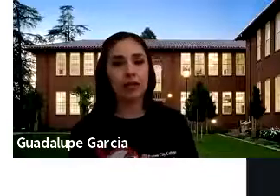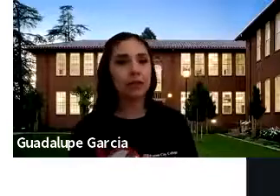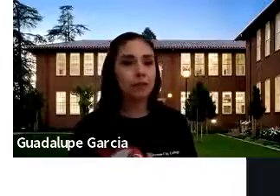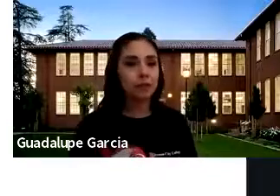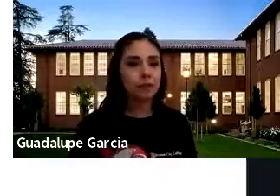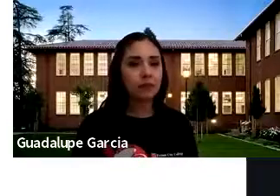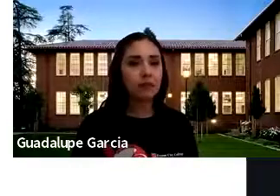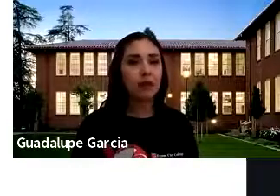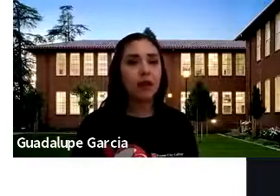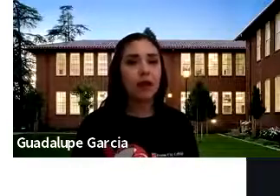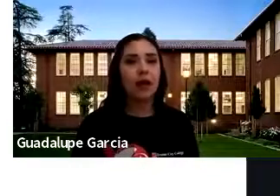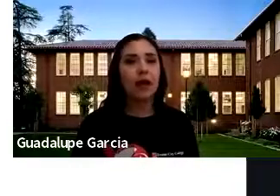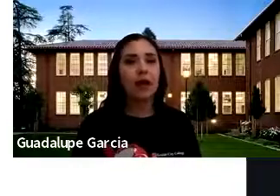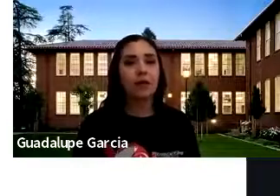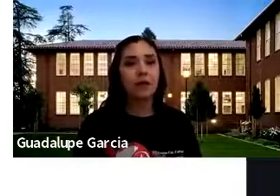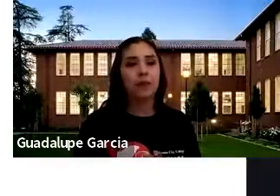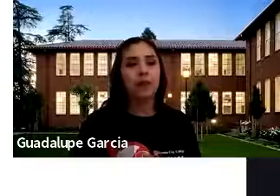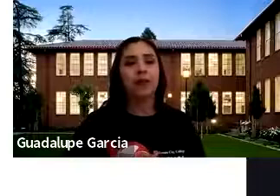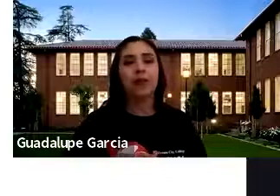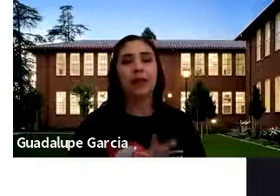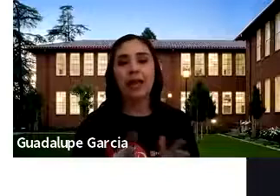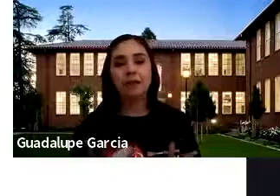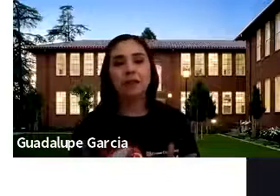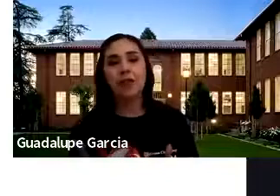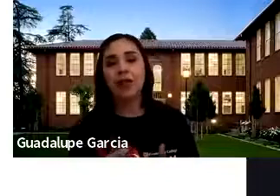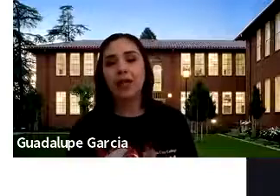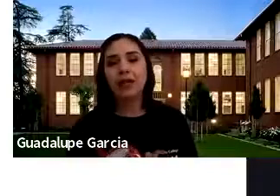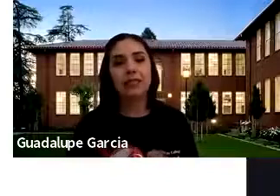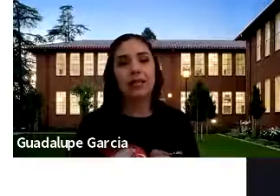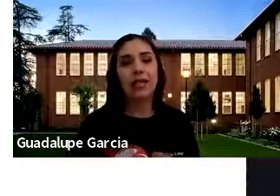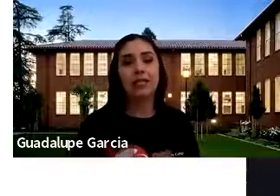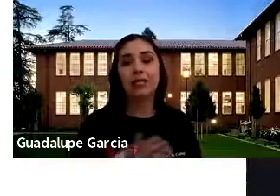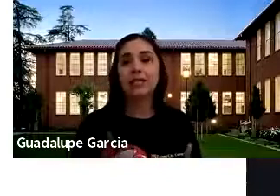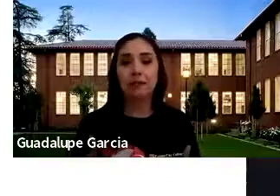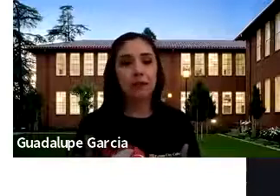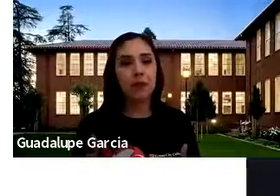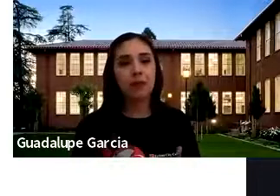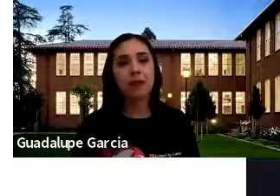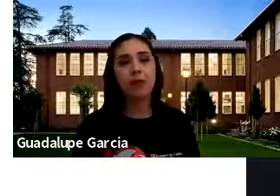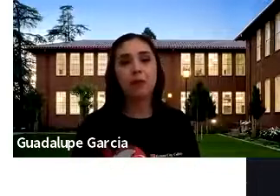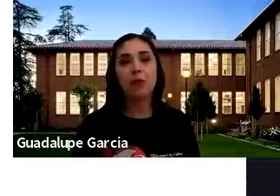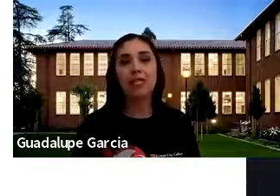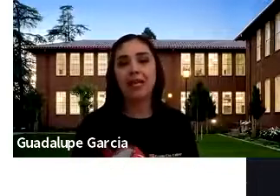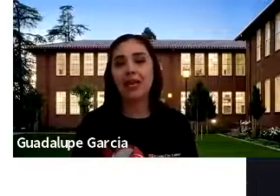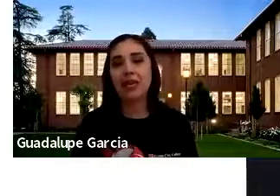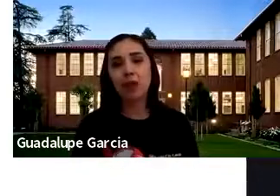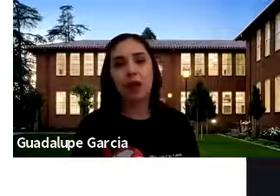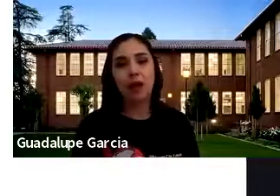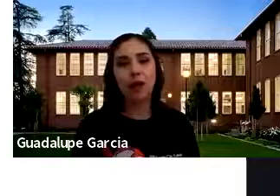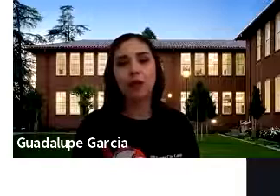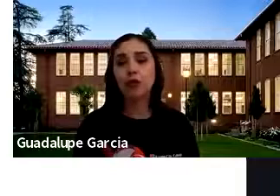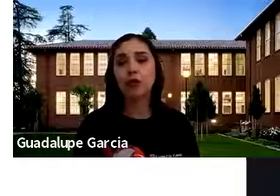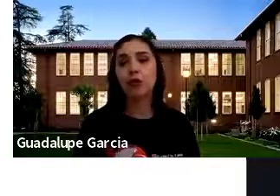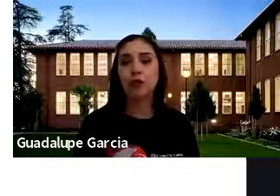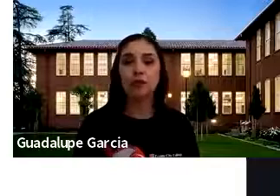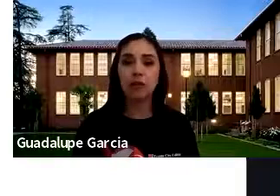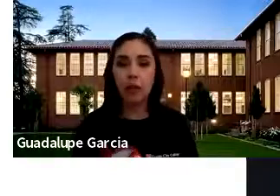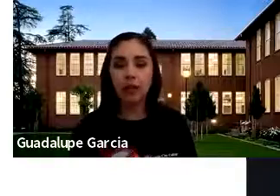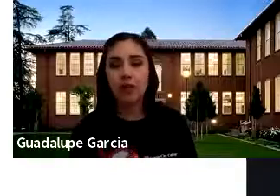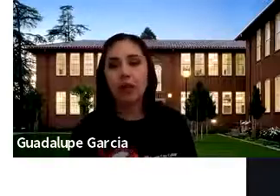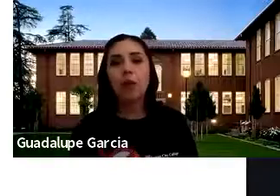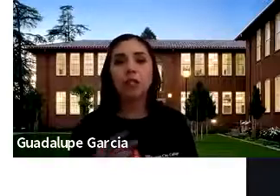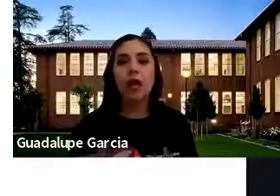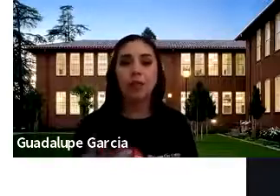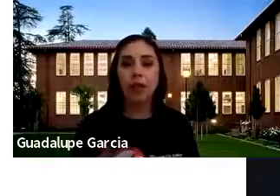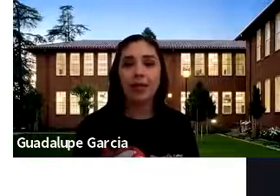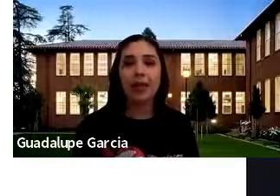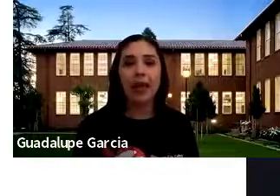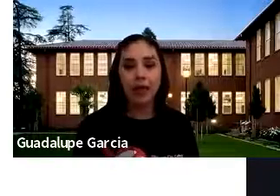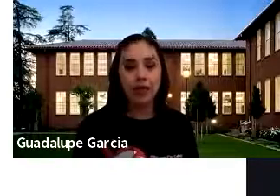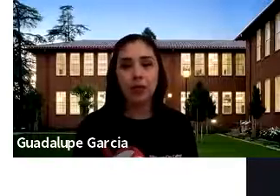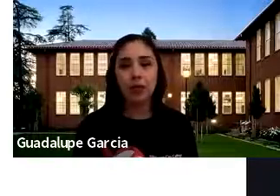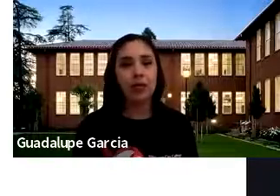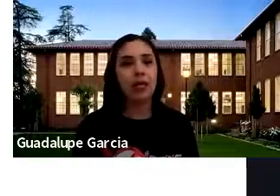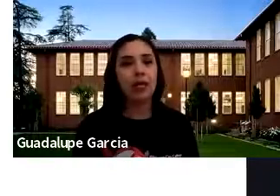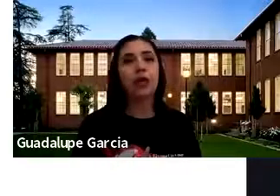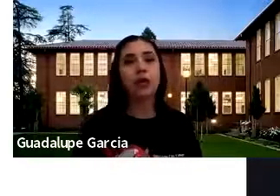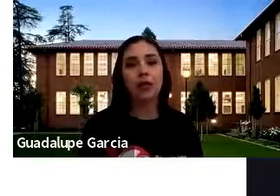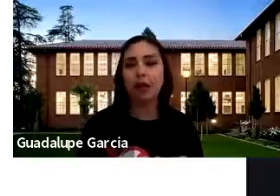Act. The A B 540 is it's an assembly bill that was signed into a law in October 2001, which authorized any student, including